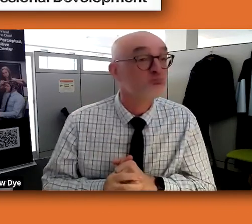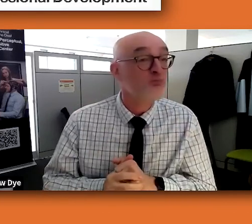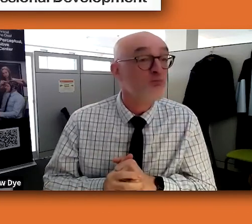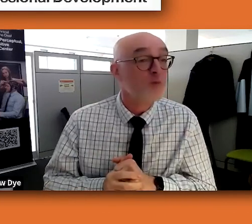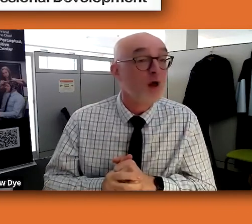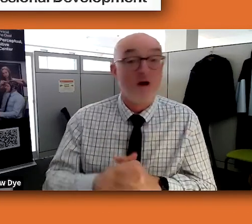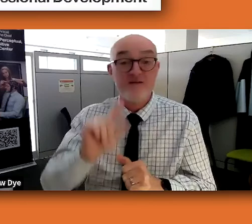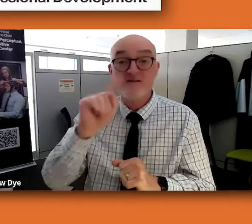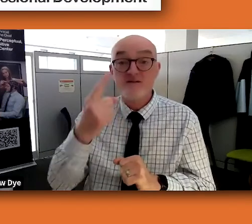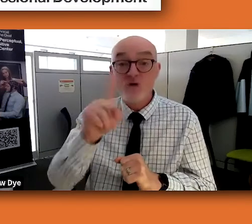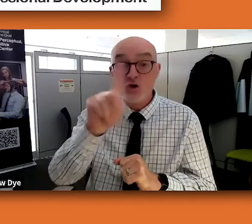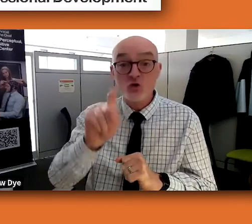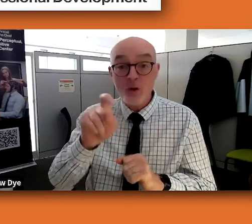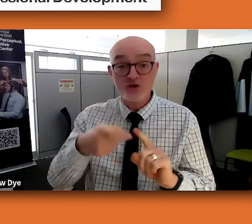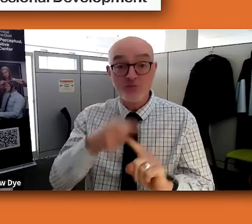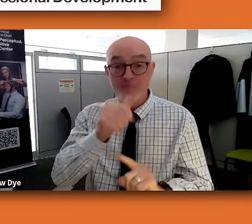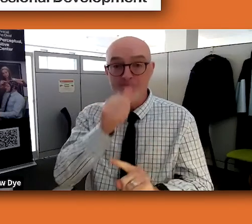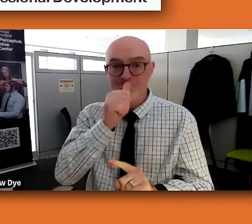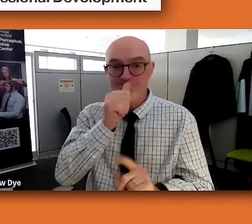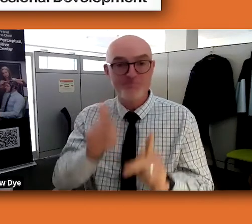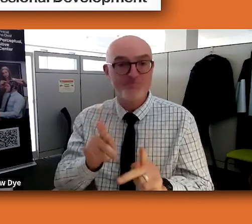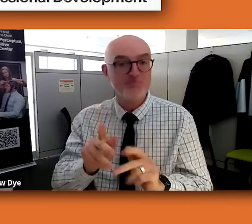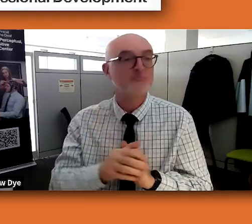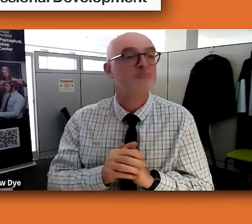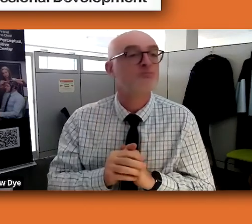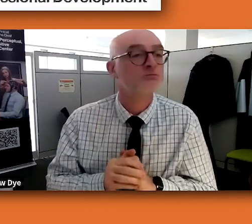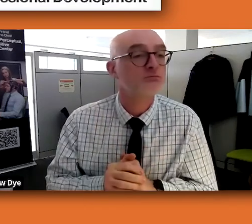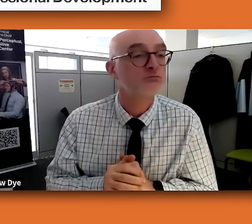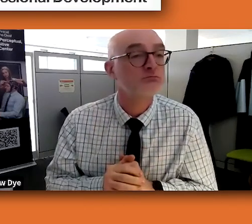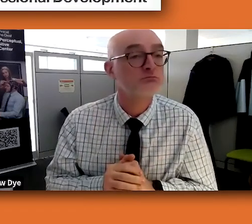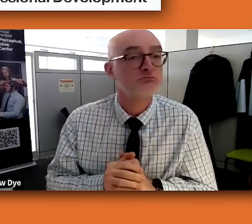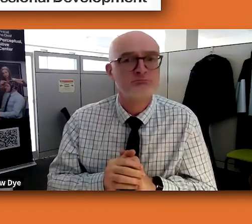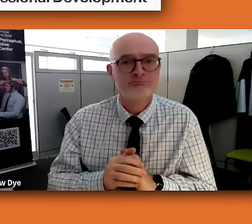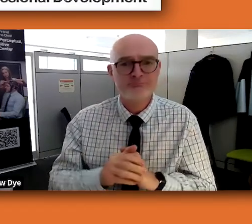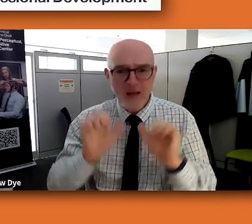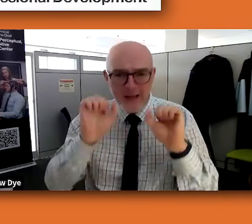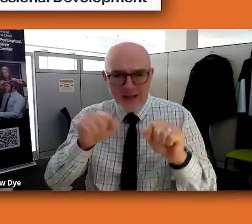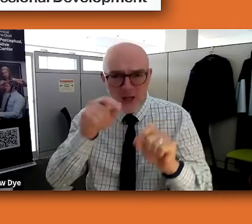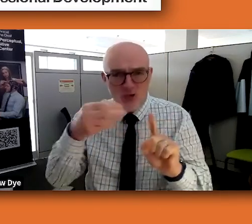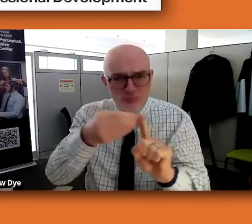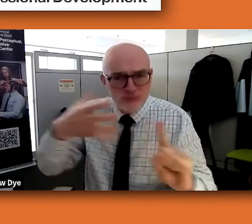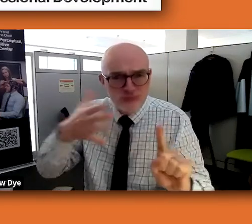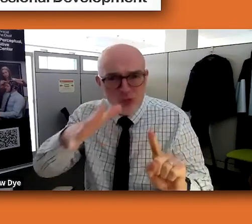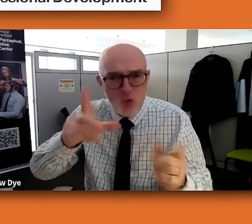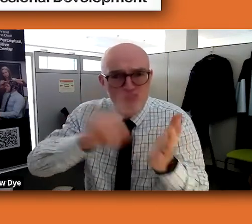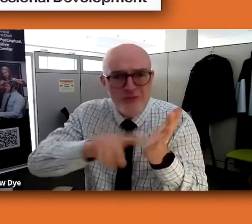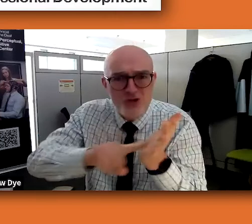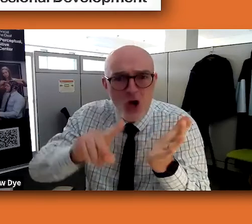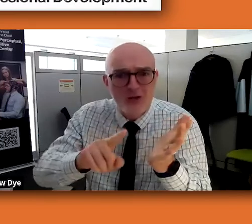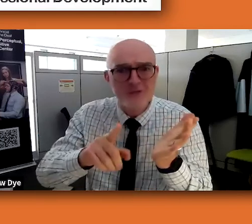So, the first question is from an anonymous asker.